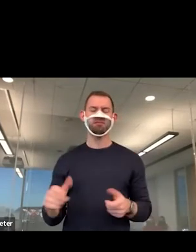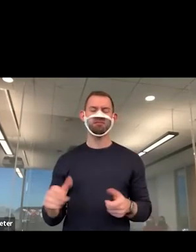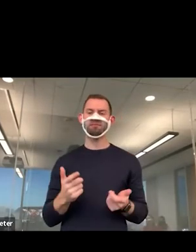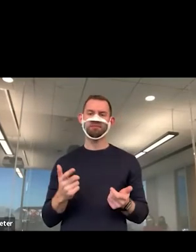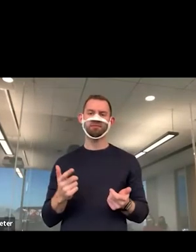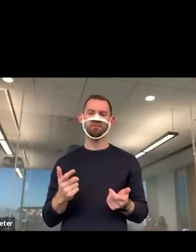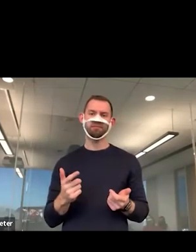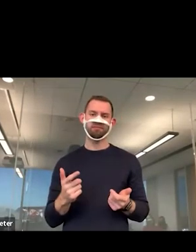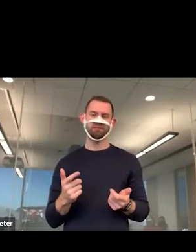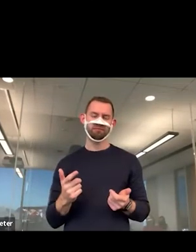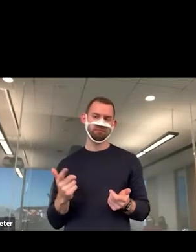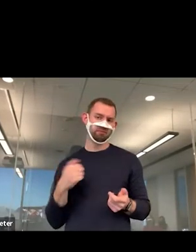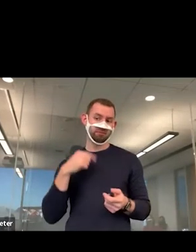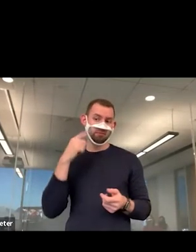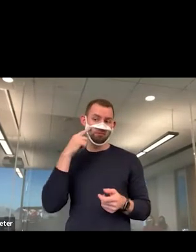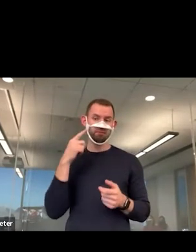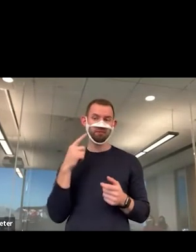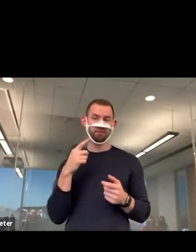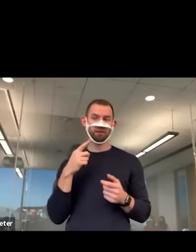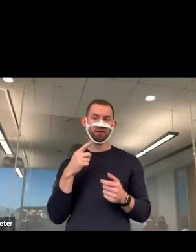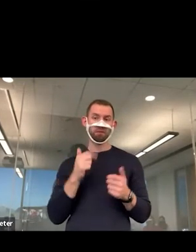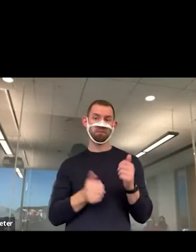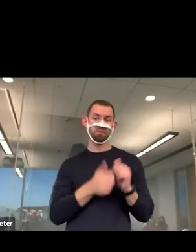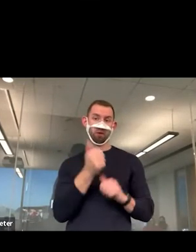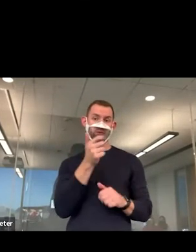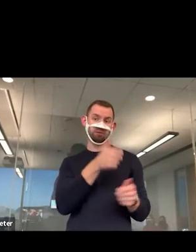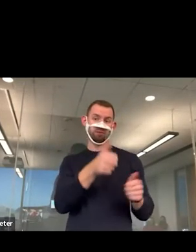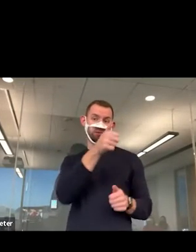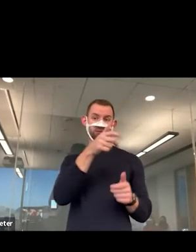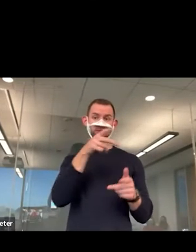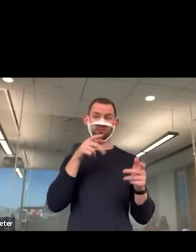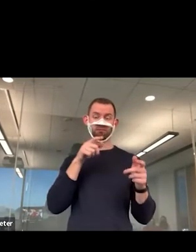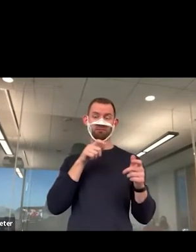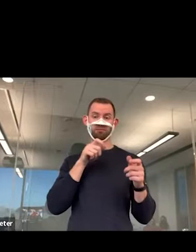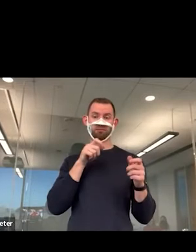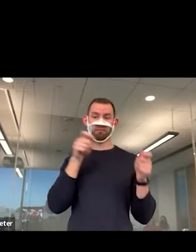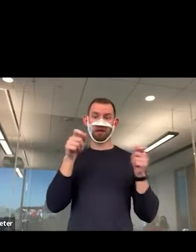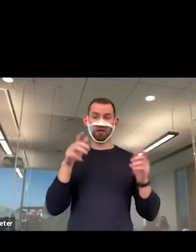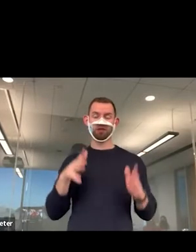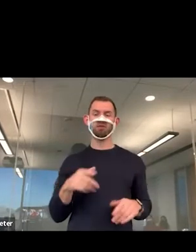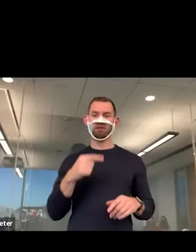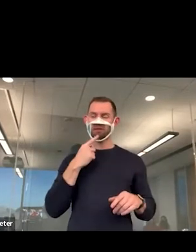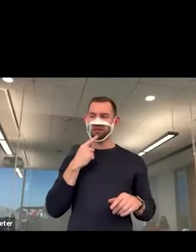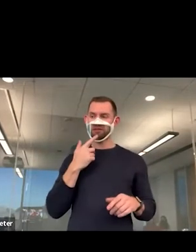me to do i think a lot of them looked at me as you know gee why doesn't she just you know shut up and